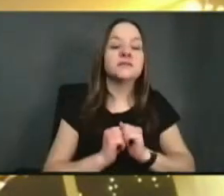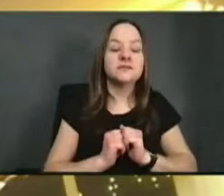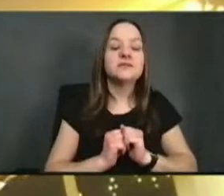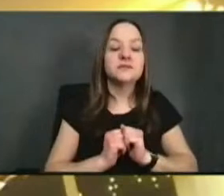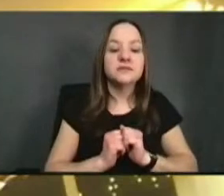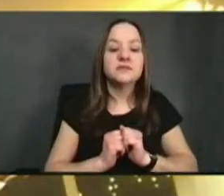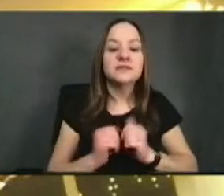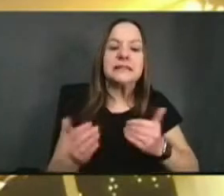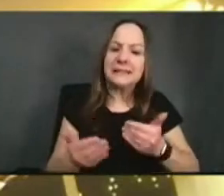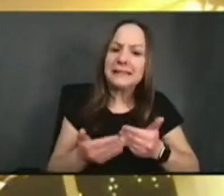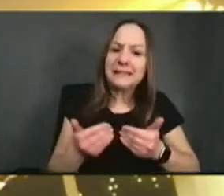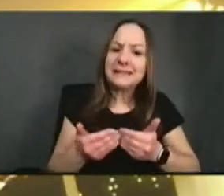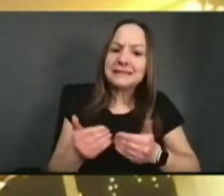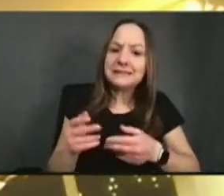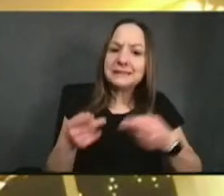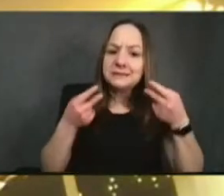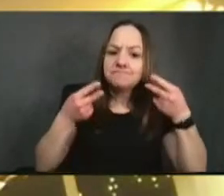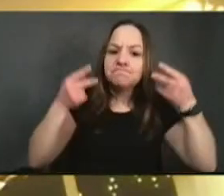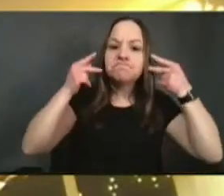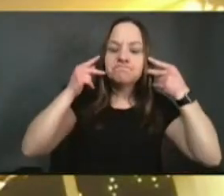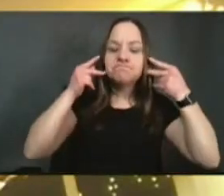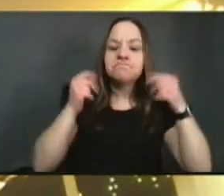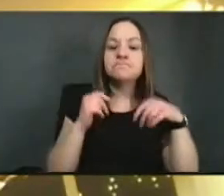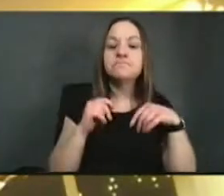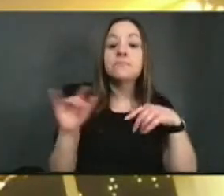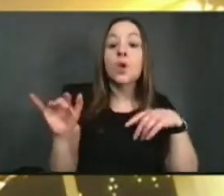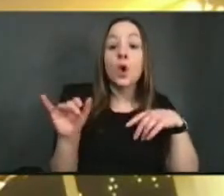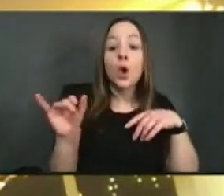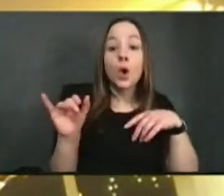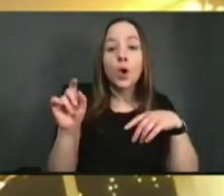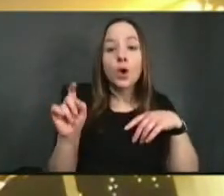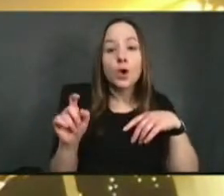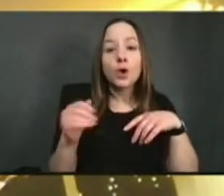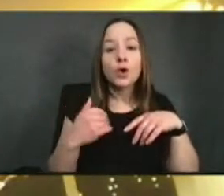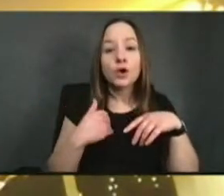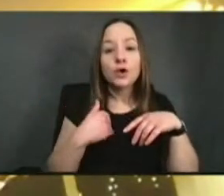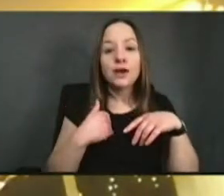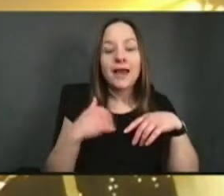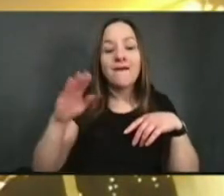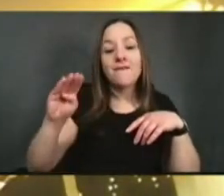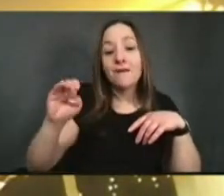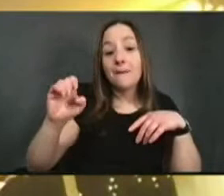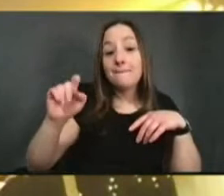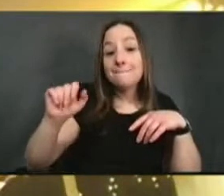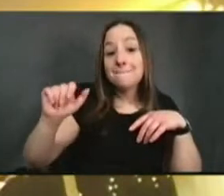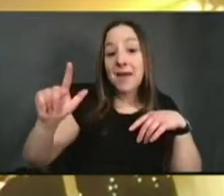and, um, there are usually worn